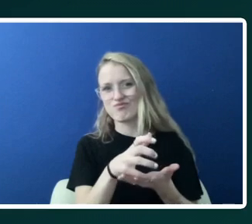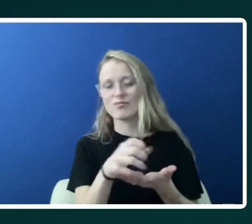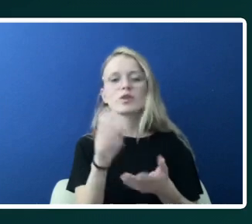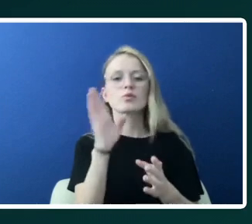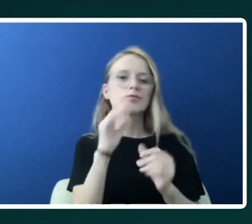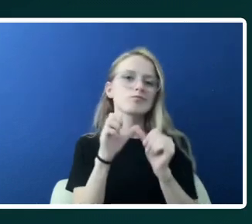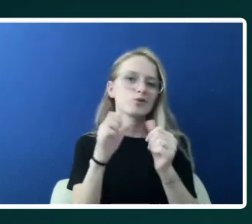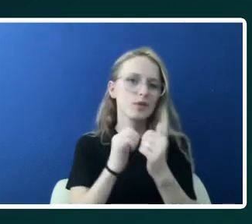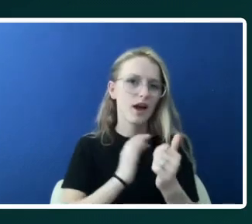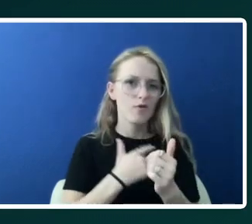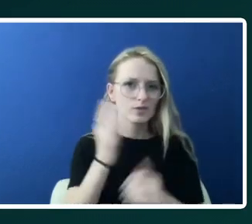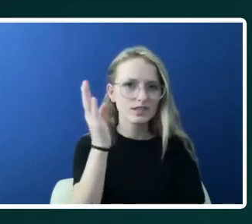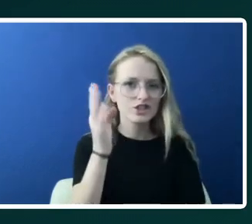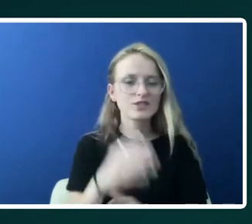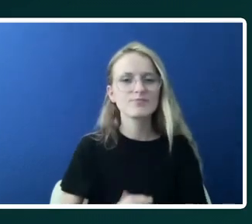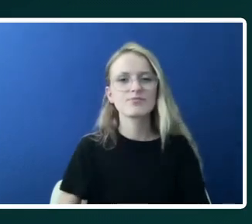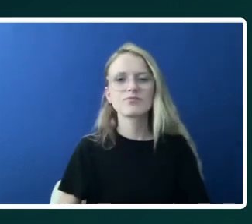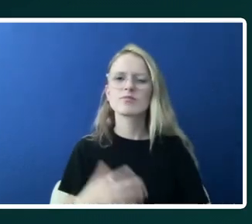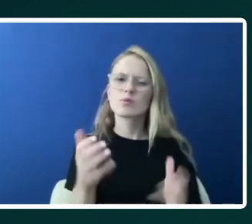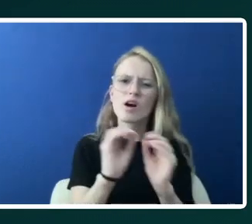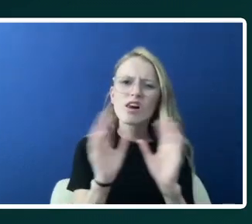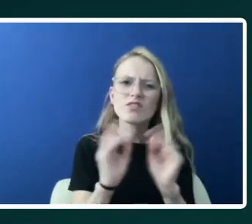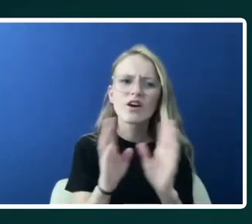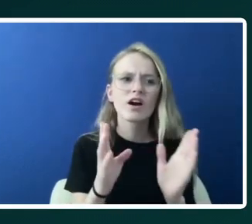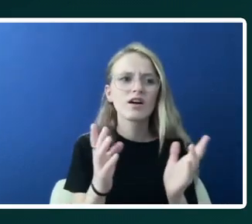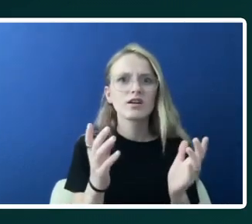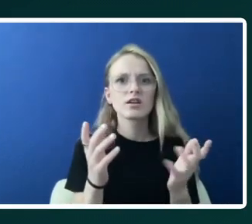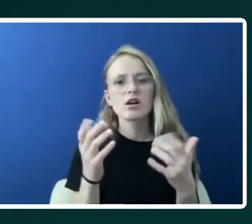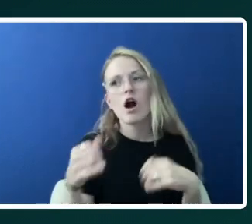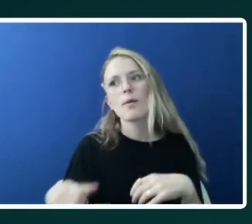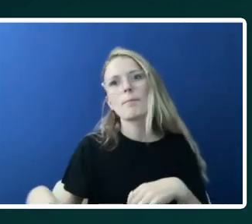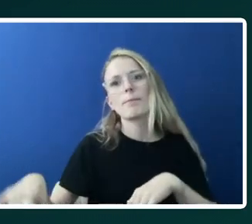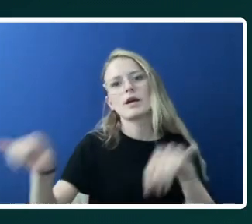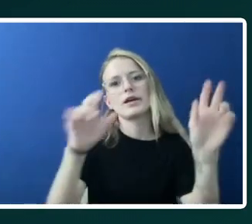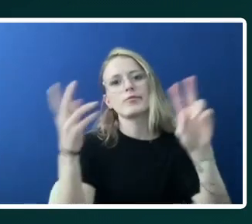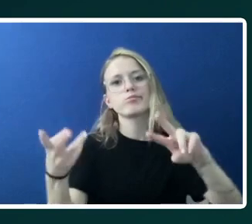But I just want to clarify that it's a common misconception that if you don't immediately